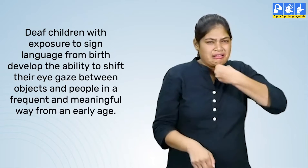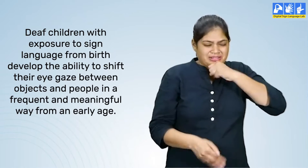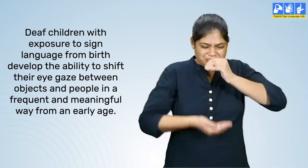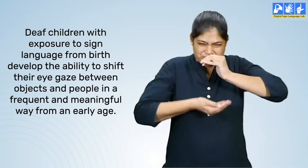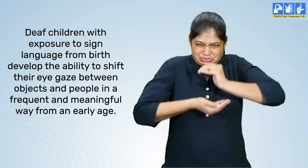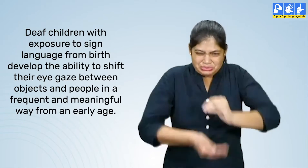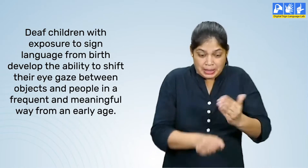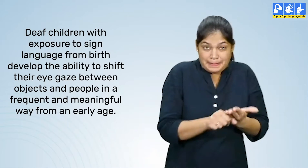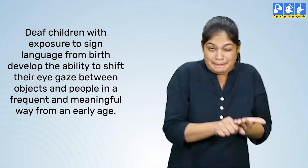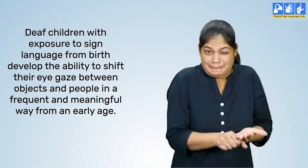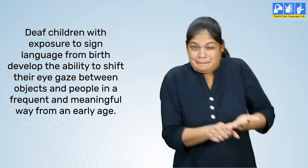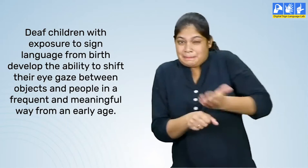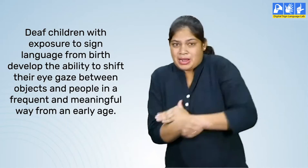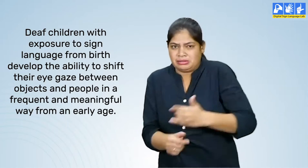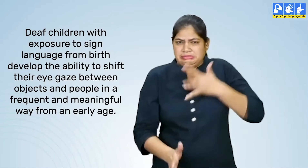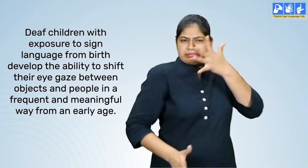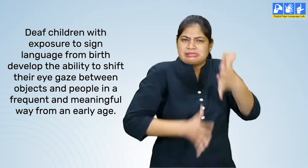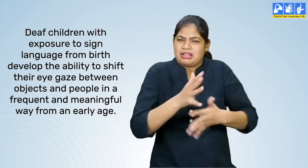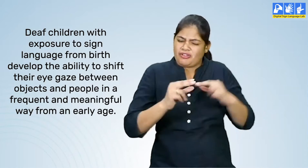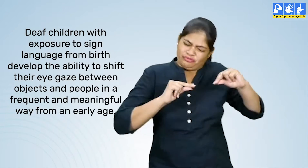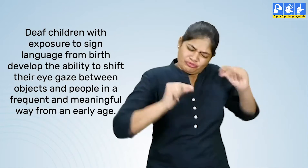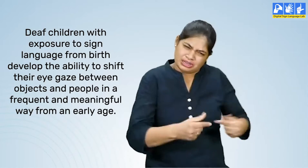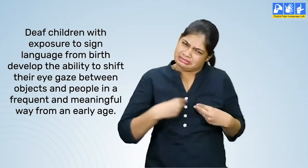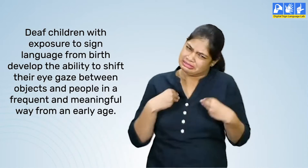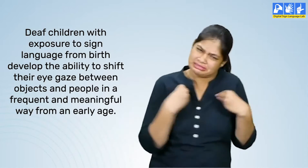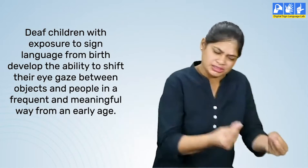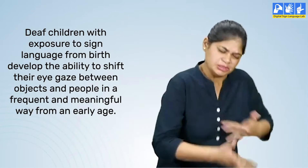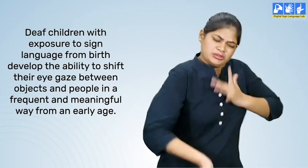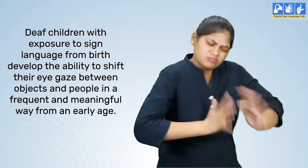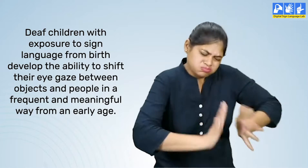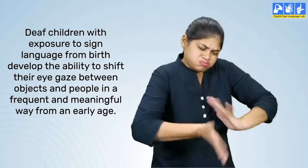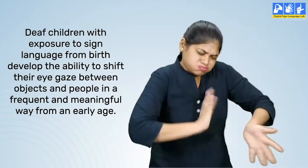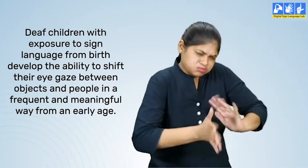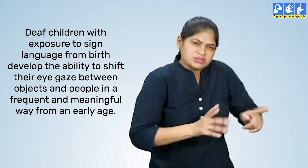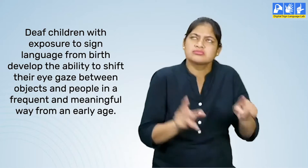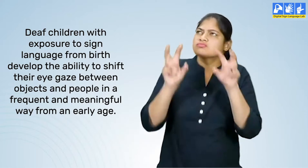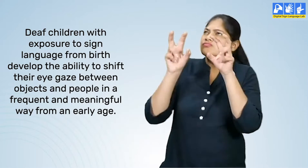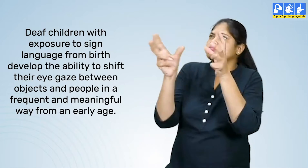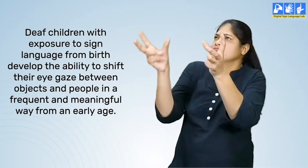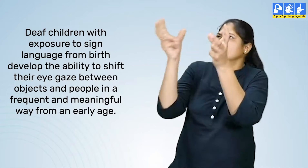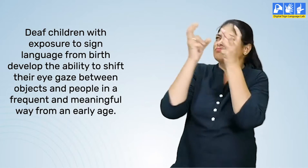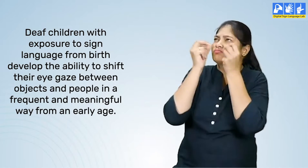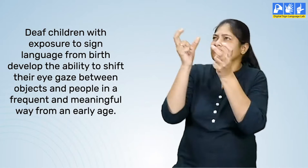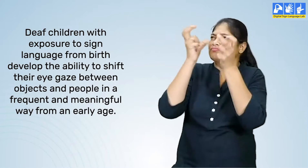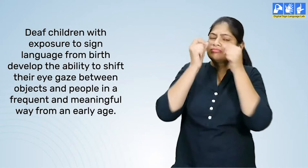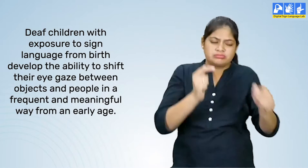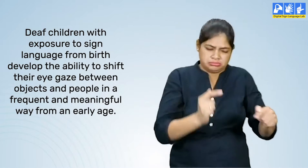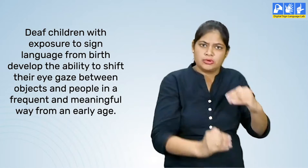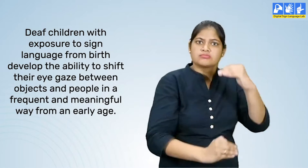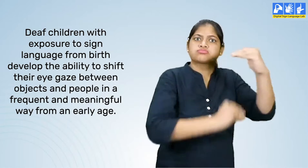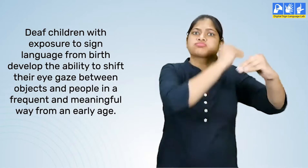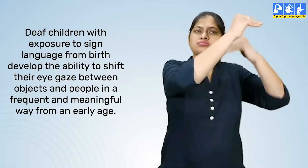Deaf children with exposure to sign language from birth develop the ability to shift their eye gaze.